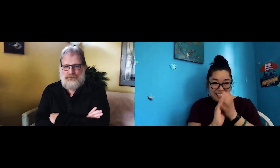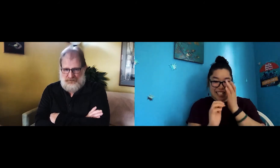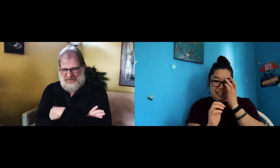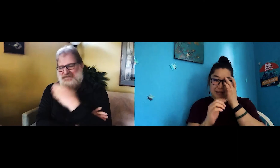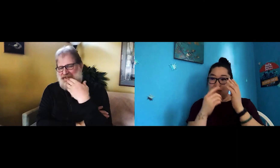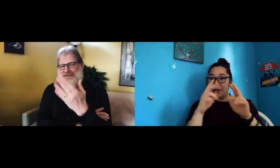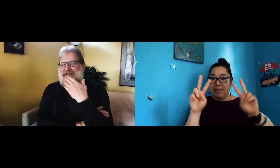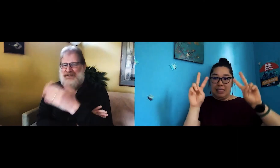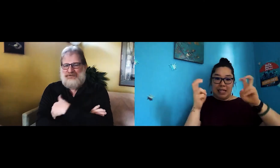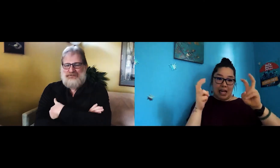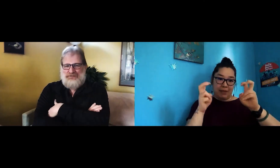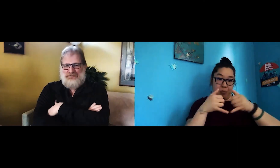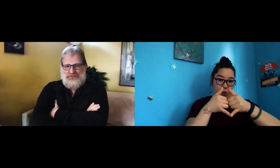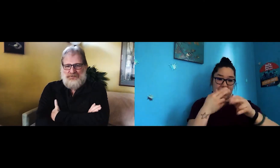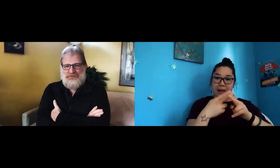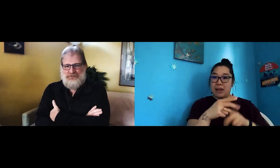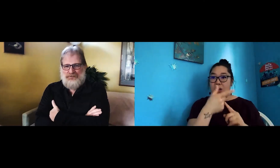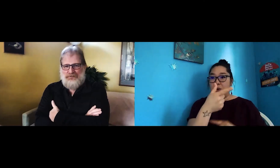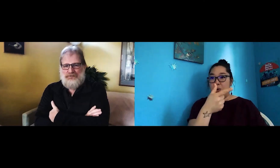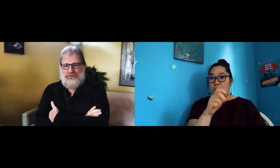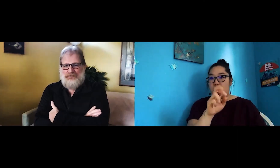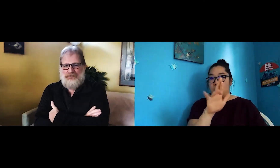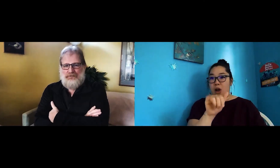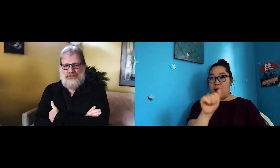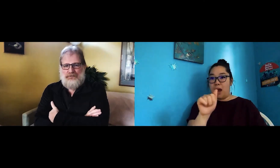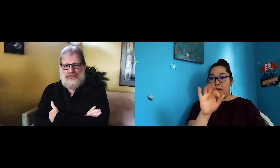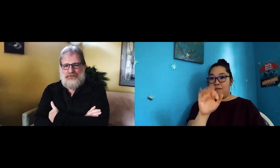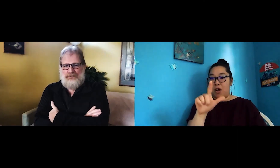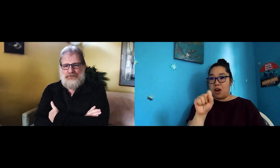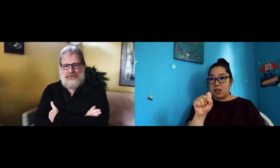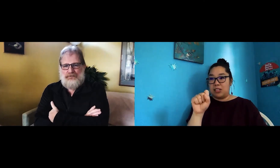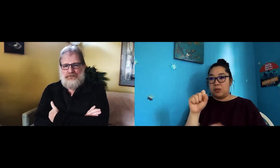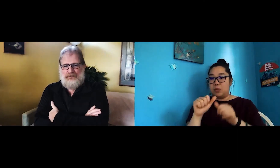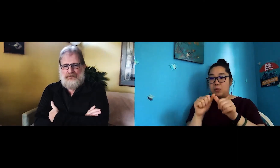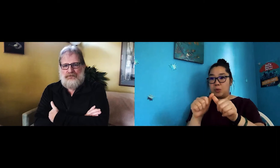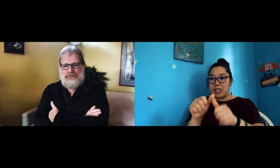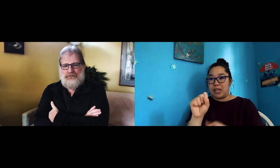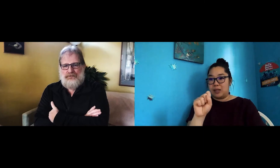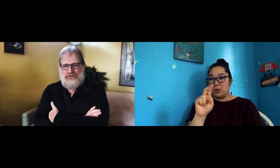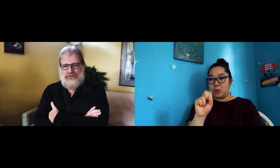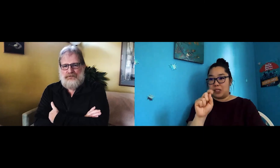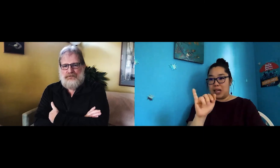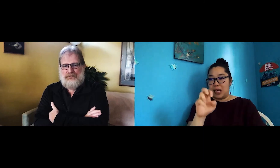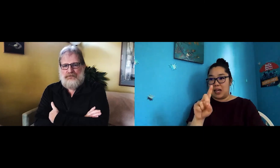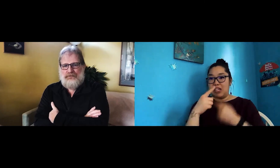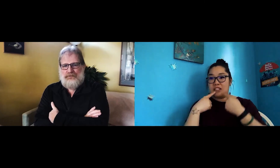Oh, thank you. The title of the award is Gregory A. Falls Sustained Achievement Award.